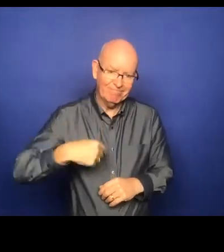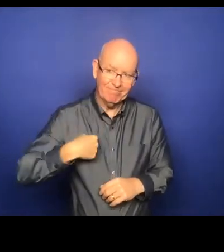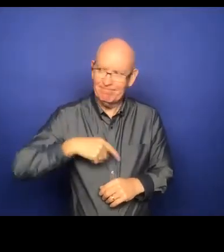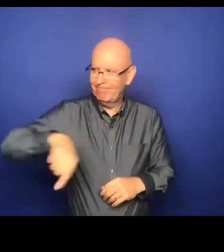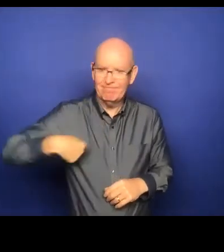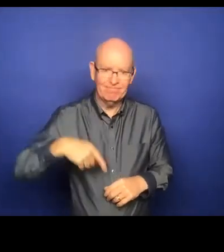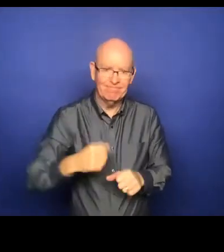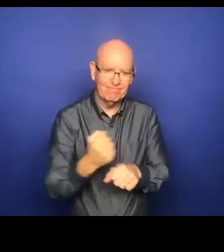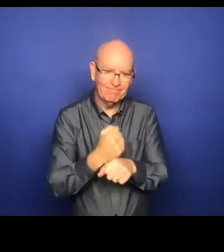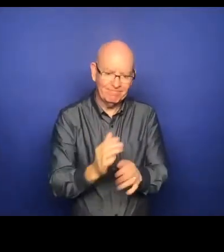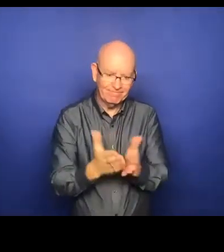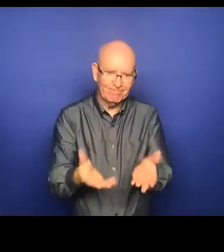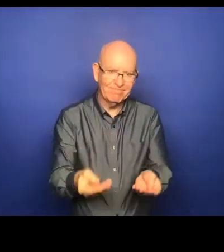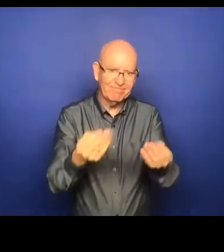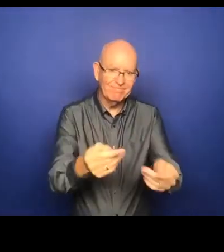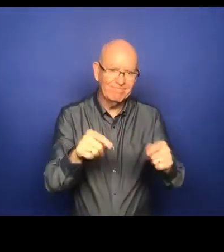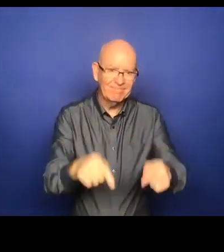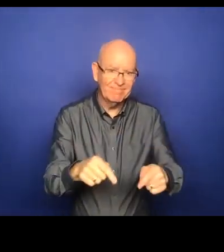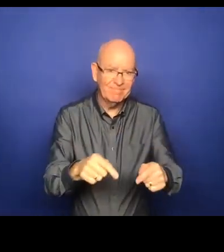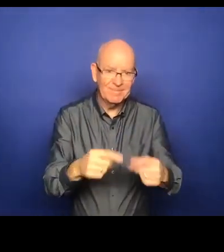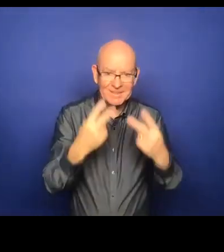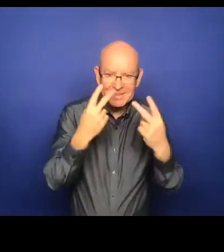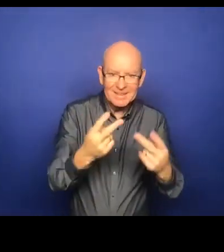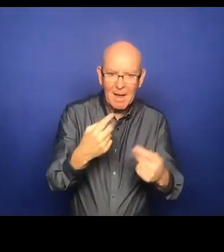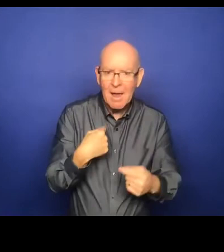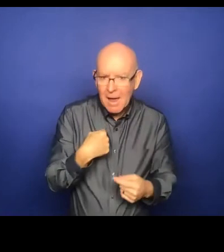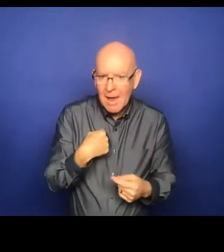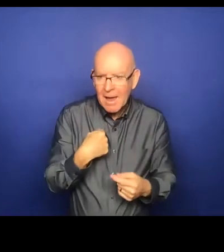need data. And this Toolkit tries to